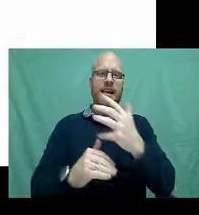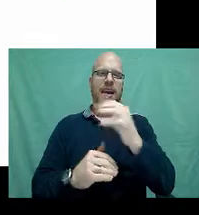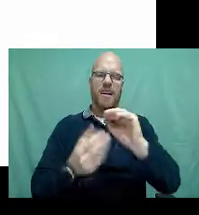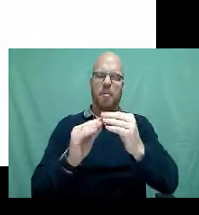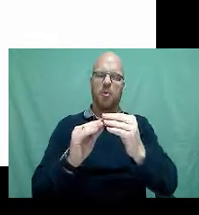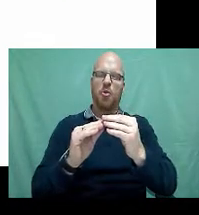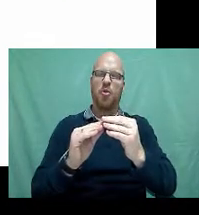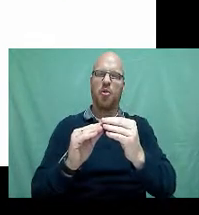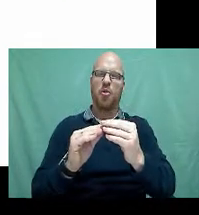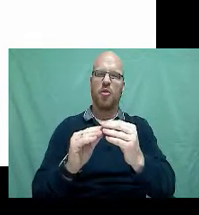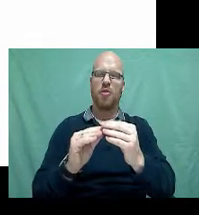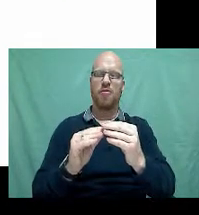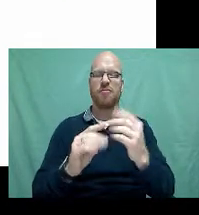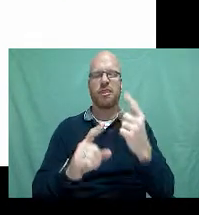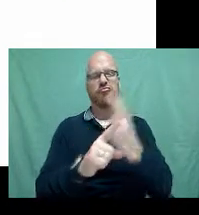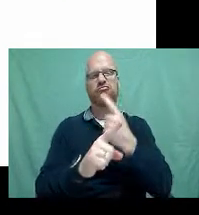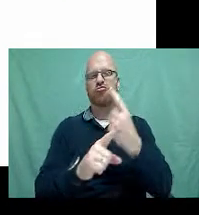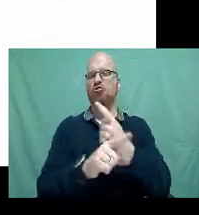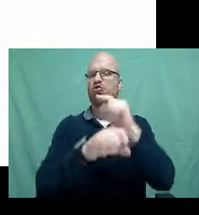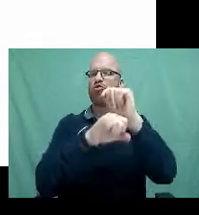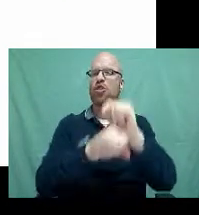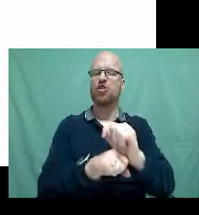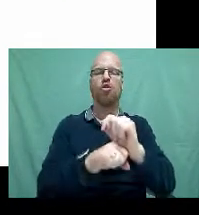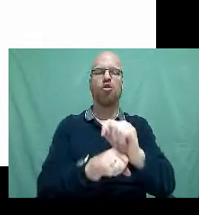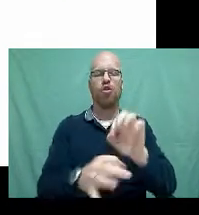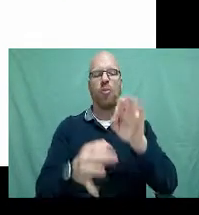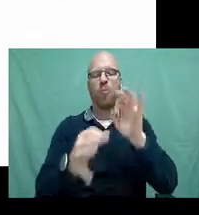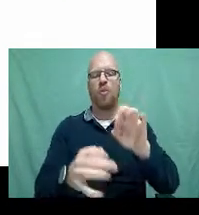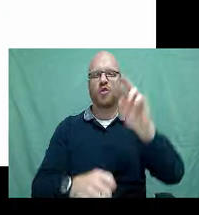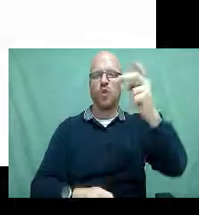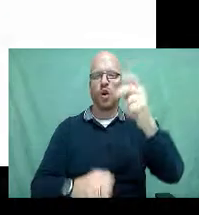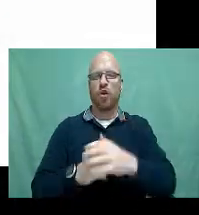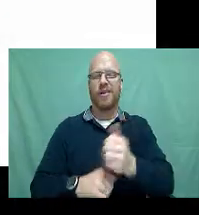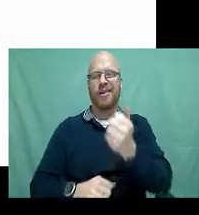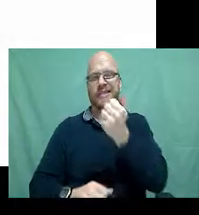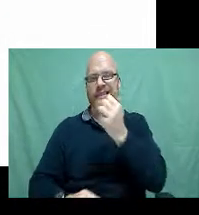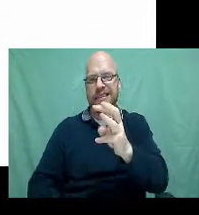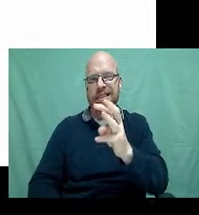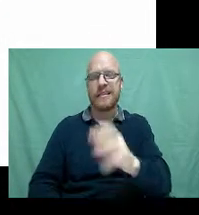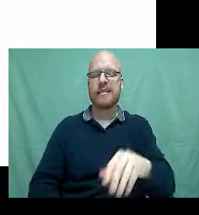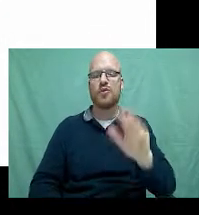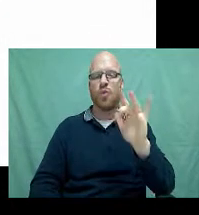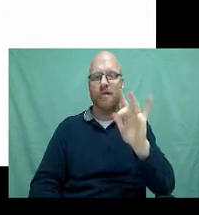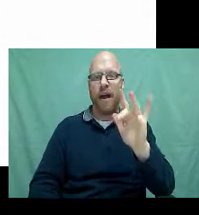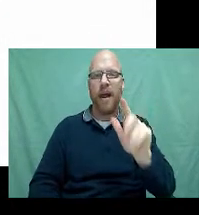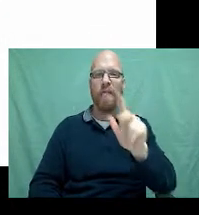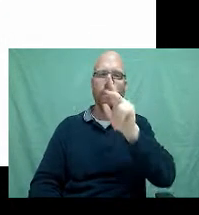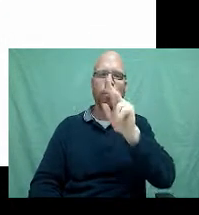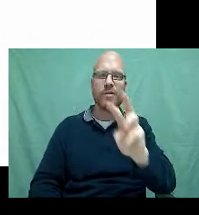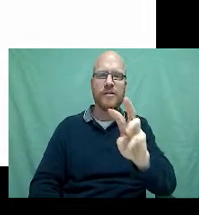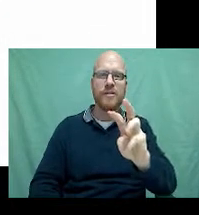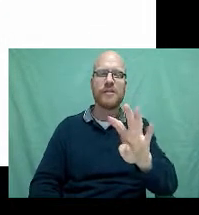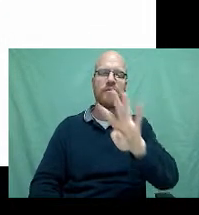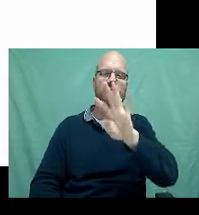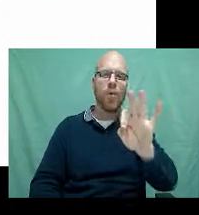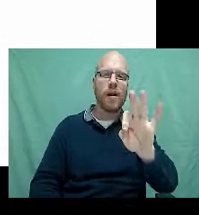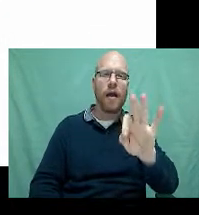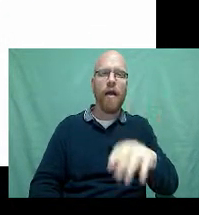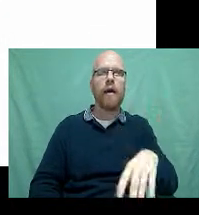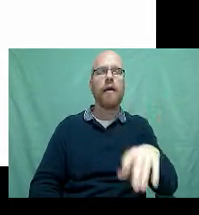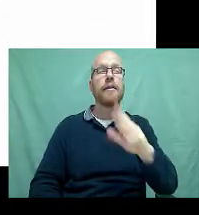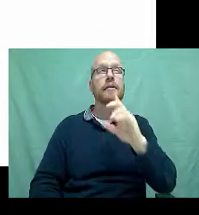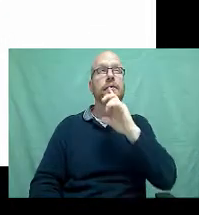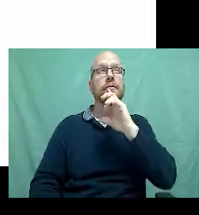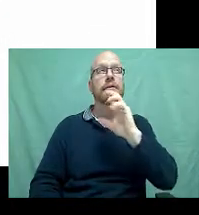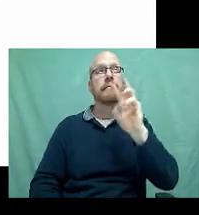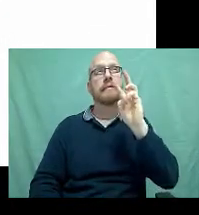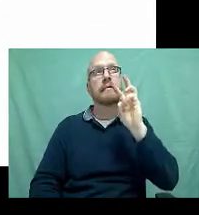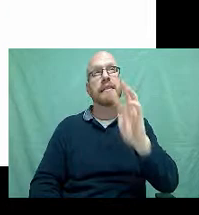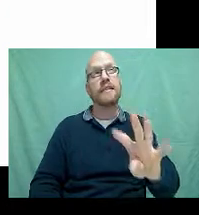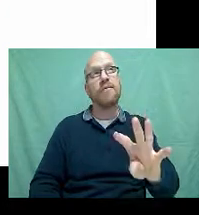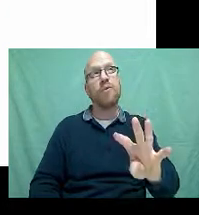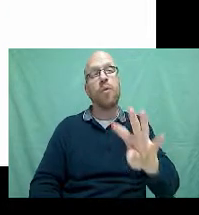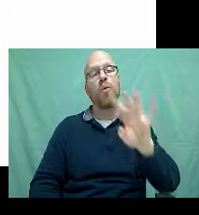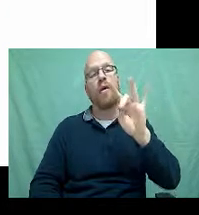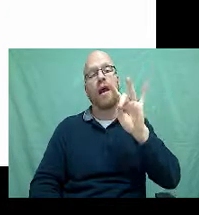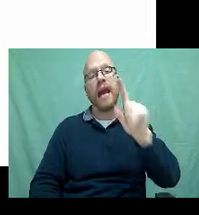And our traditional perfect square is 16, 25, 36, 49, 64,